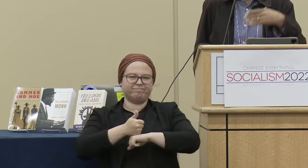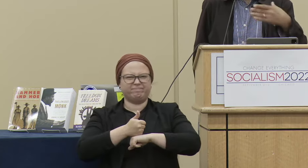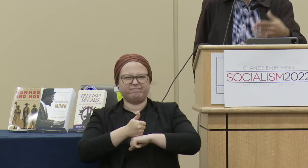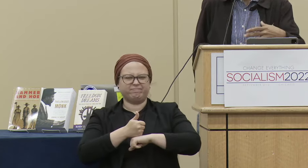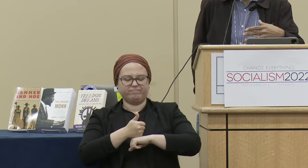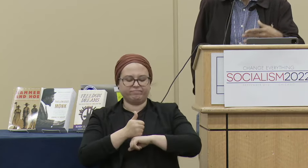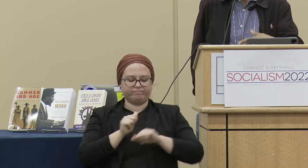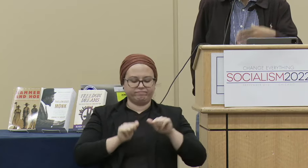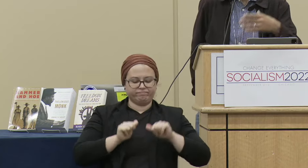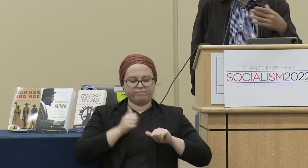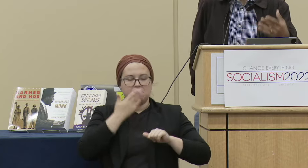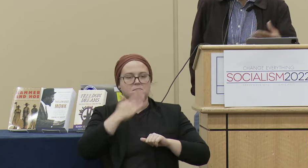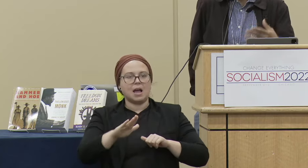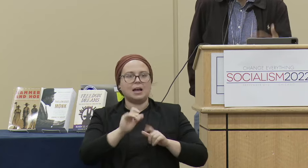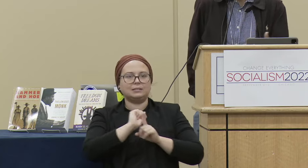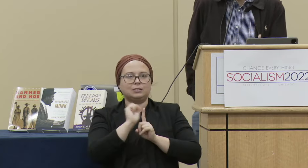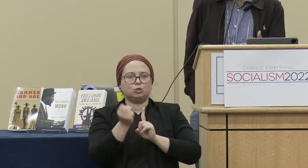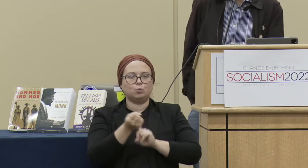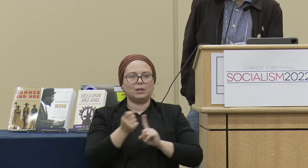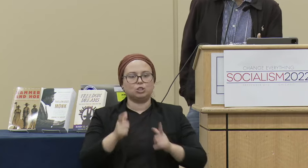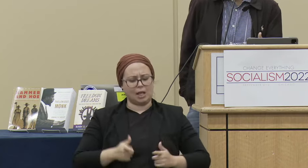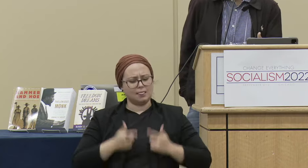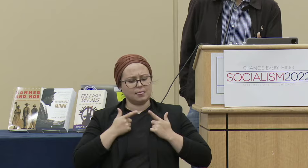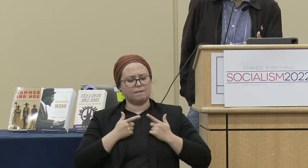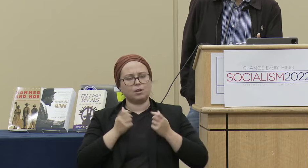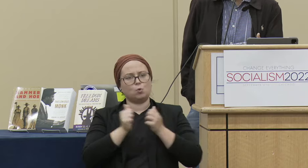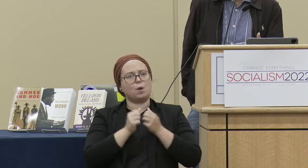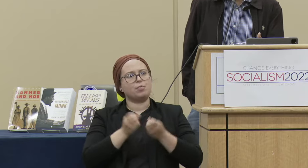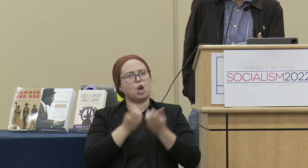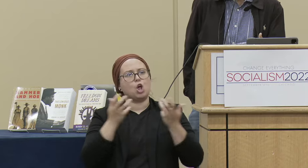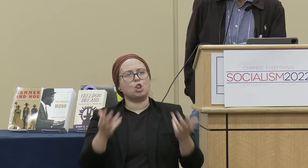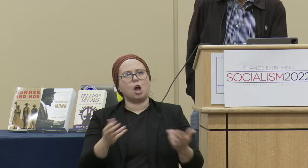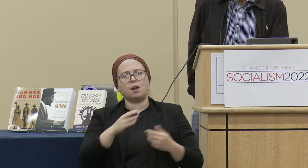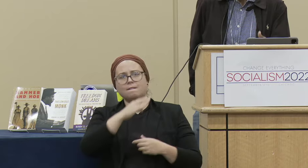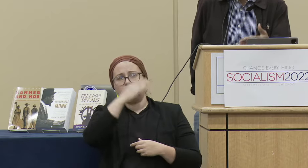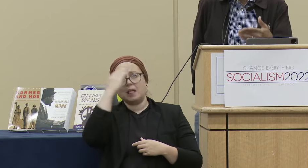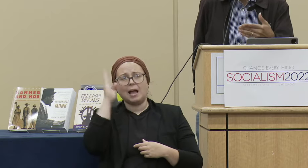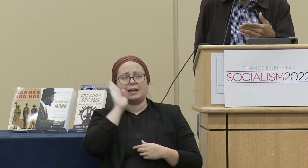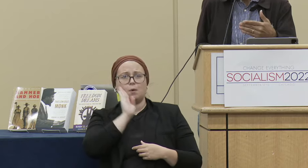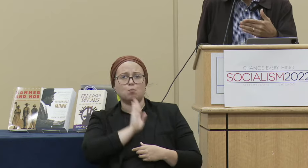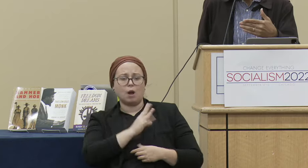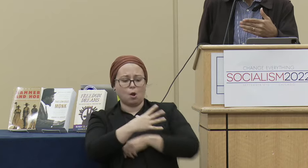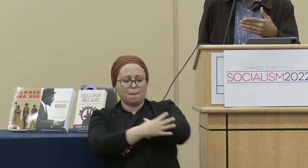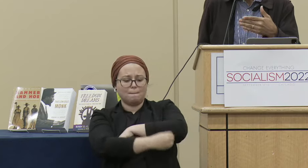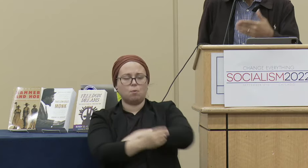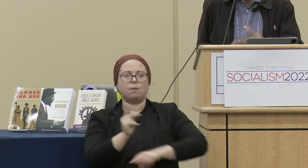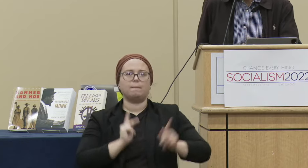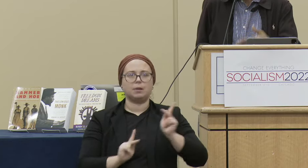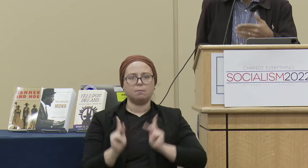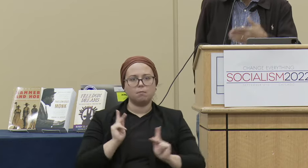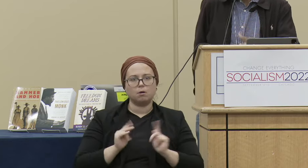has put them in a precarious situation with a living with a